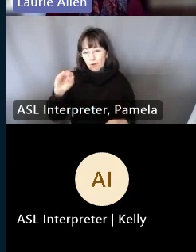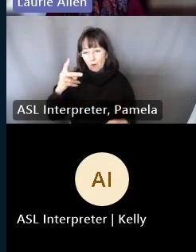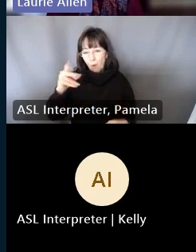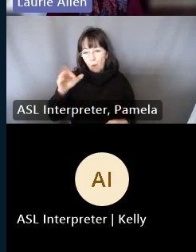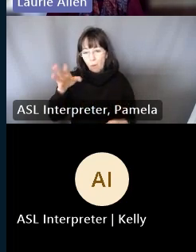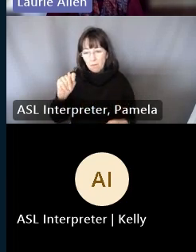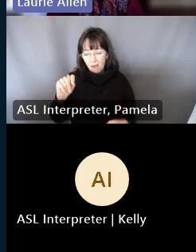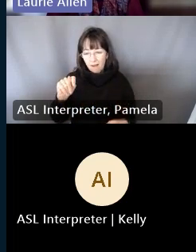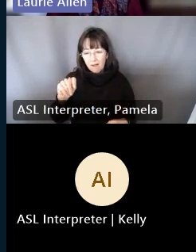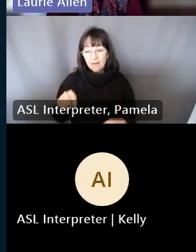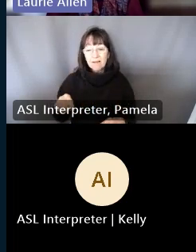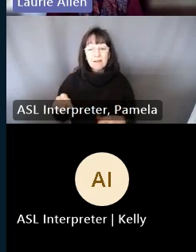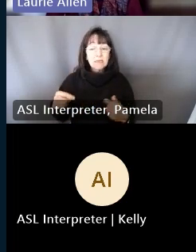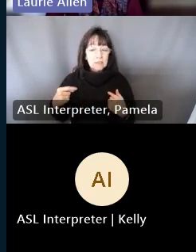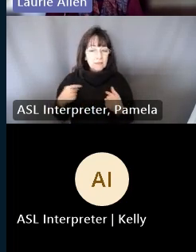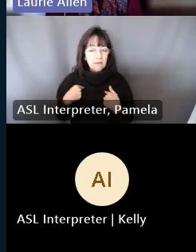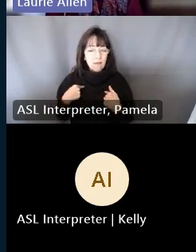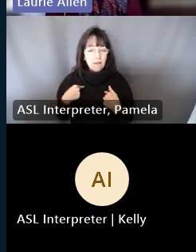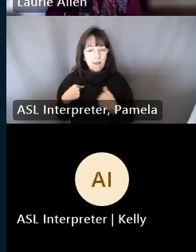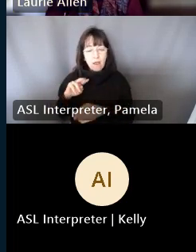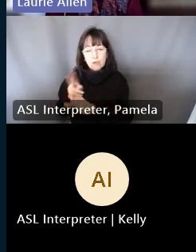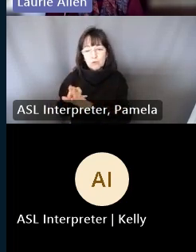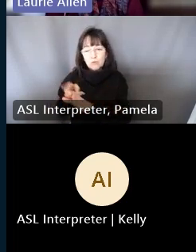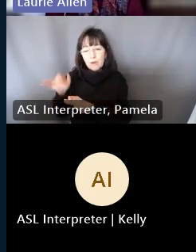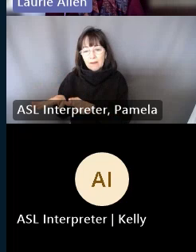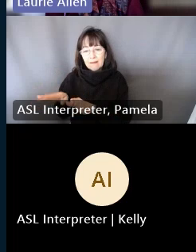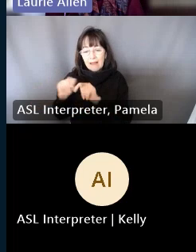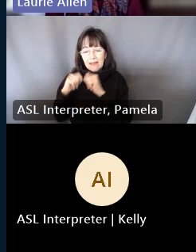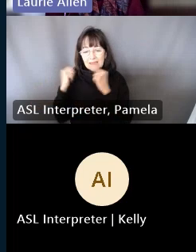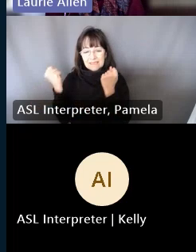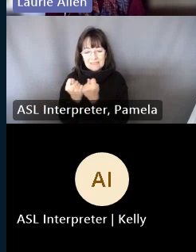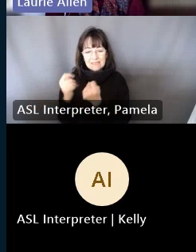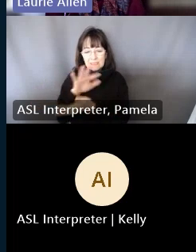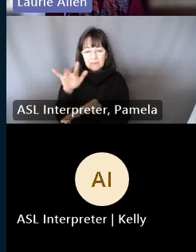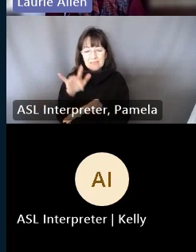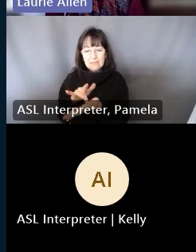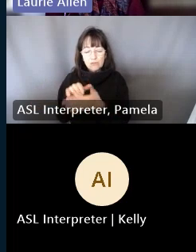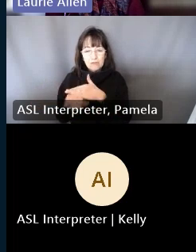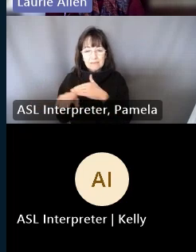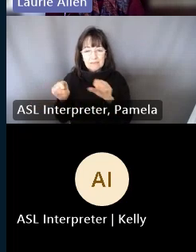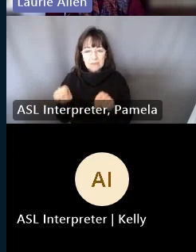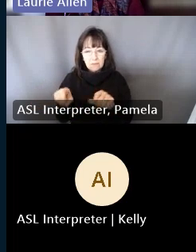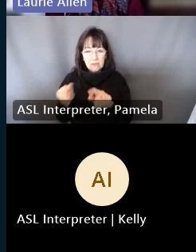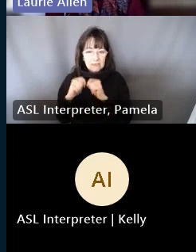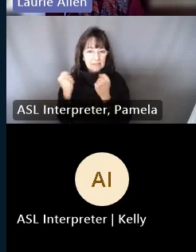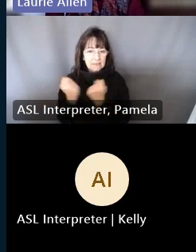I sit on our central accessibility team at Microsoft, and many of us have a disability.